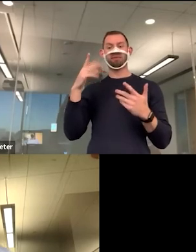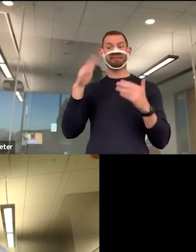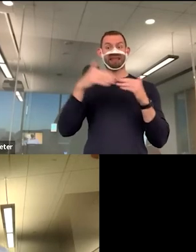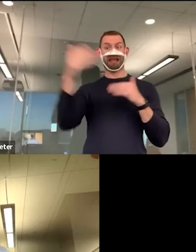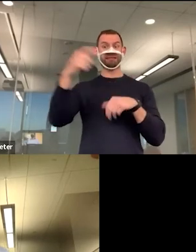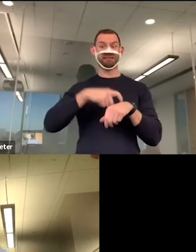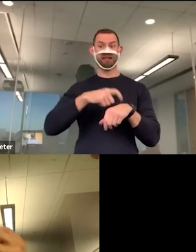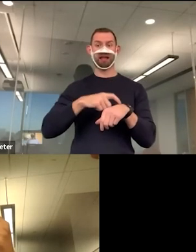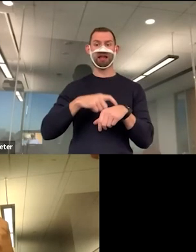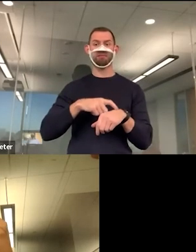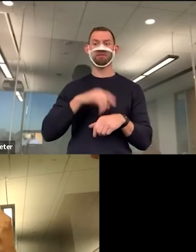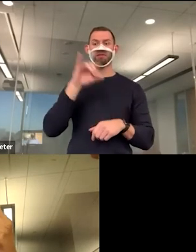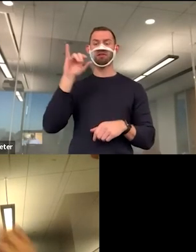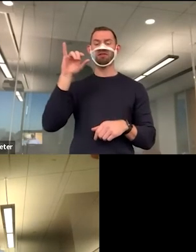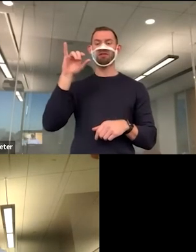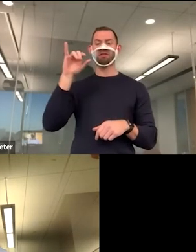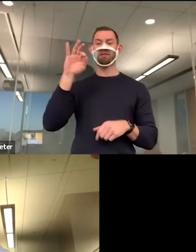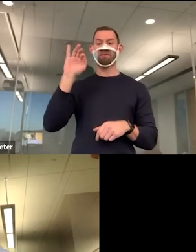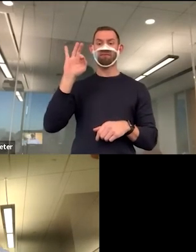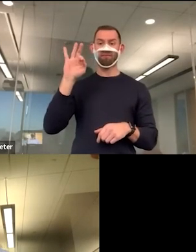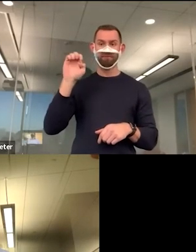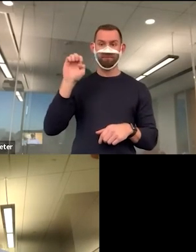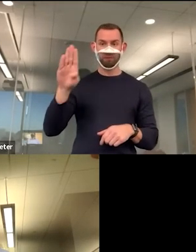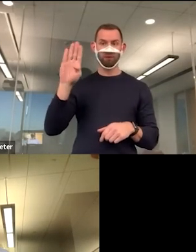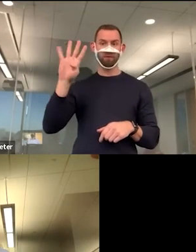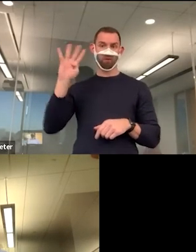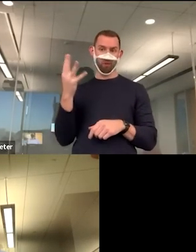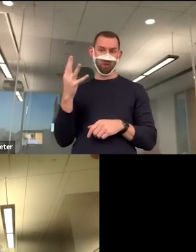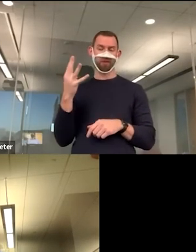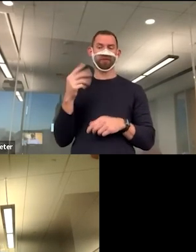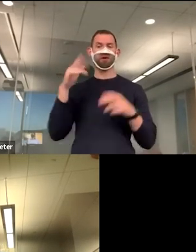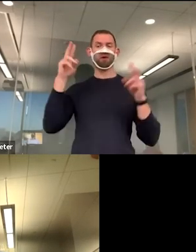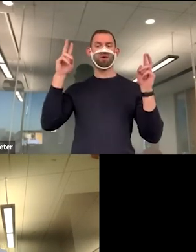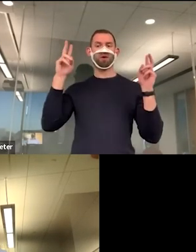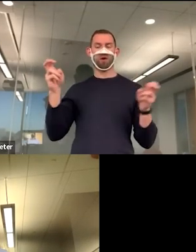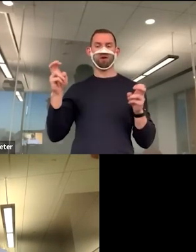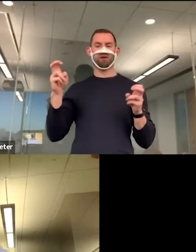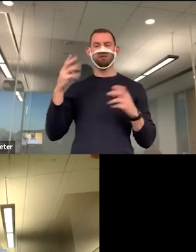invisible disabilities we're going to talk about mental health so it's specifically targeted